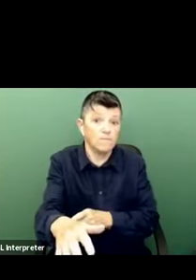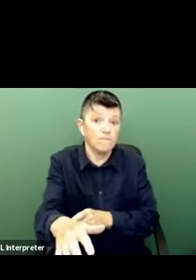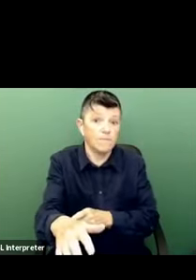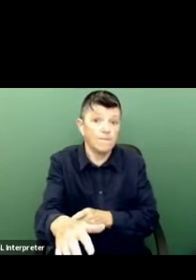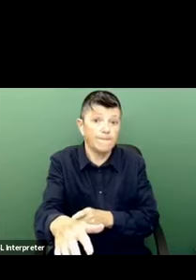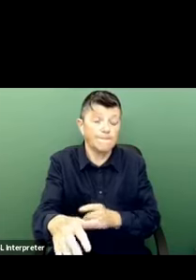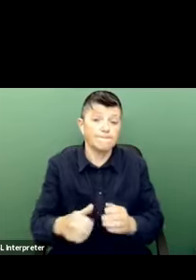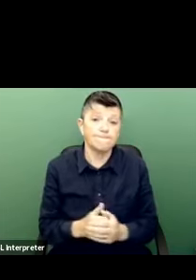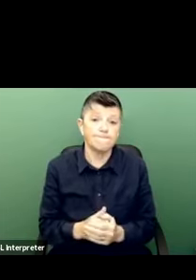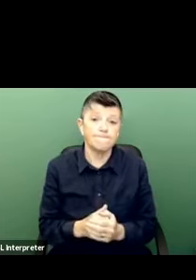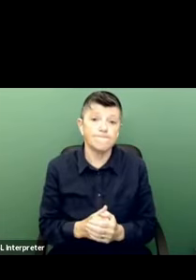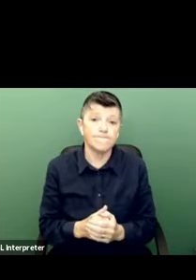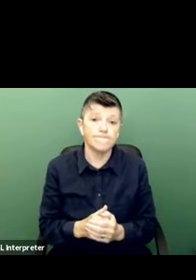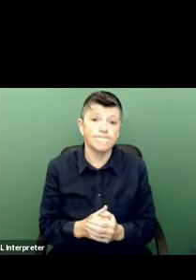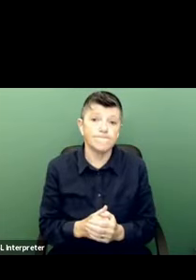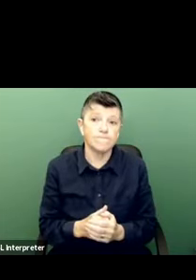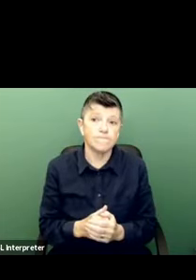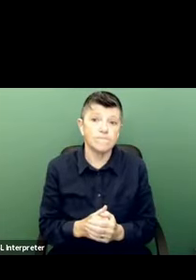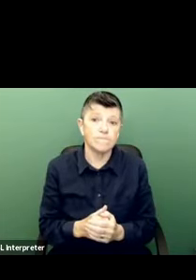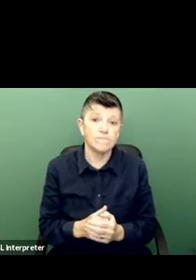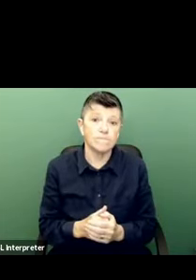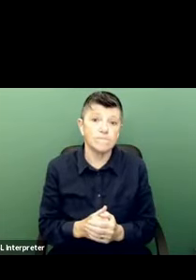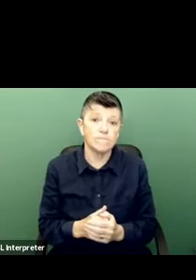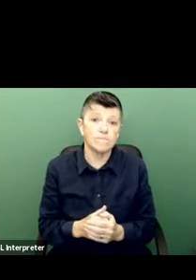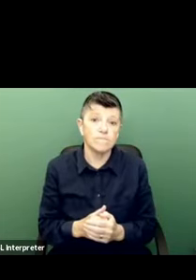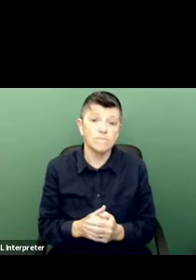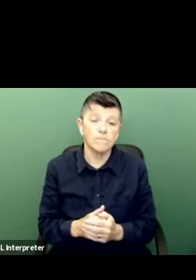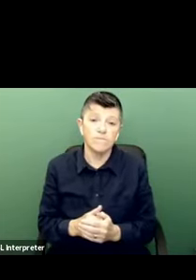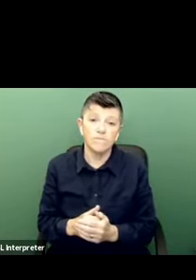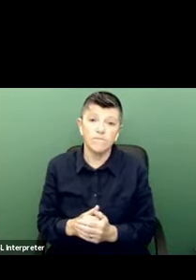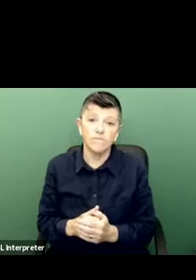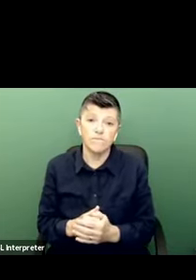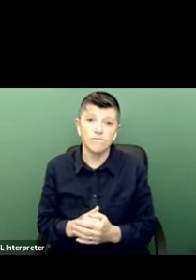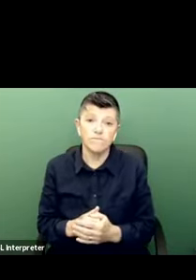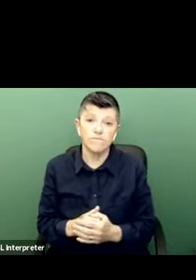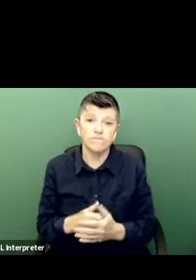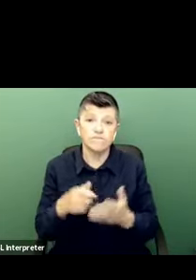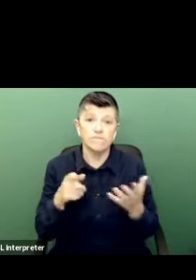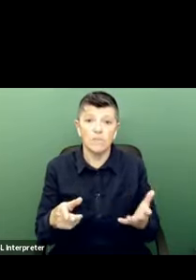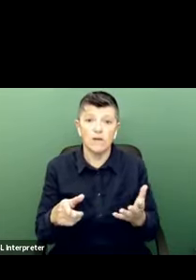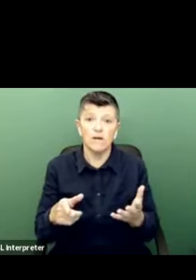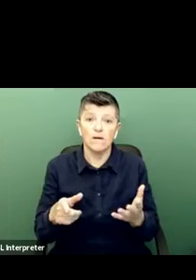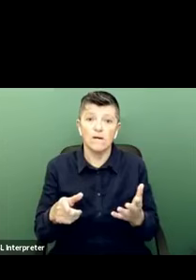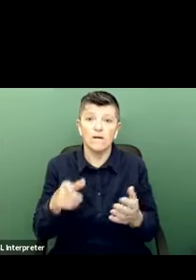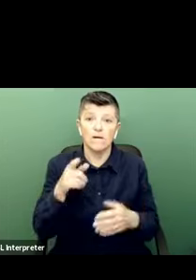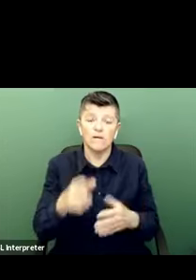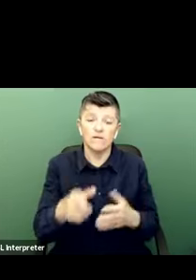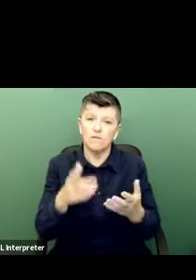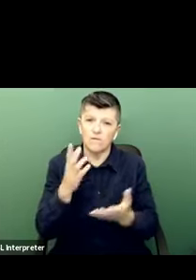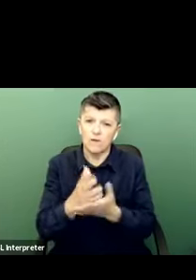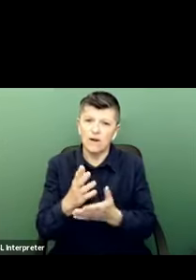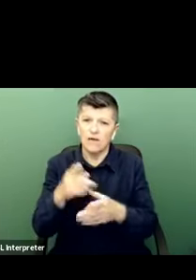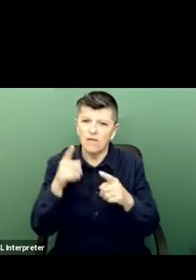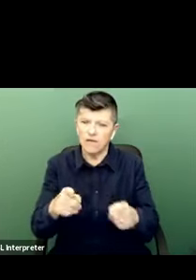fundamental freedom, have clearly been inspired by belief in some pre existing rights of